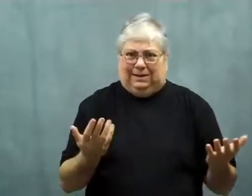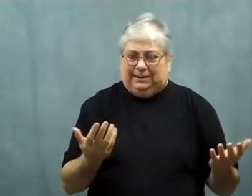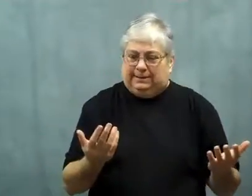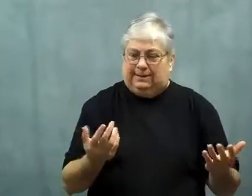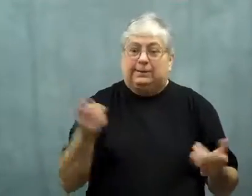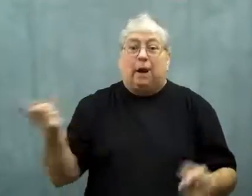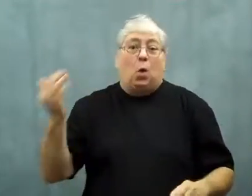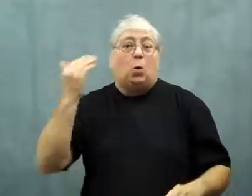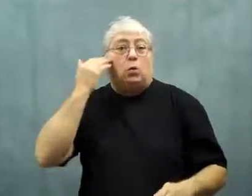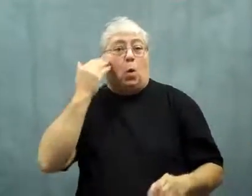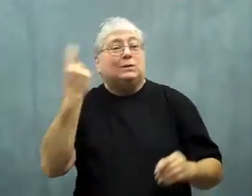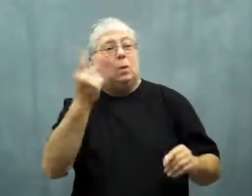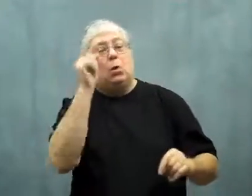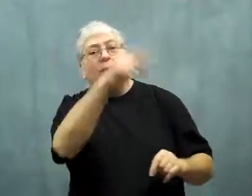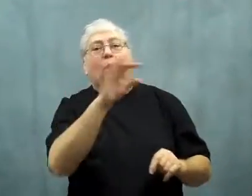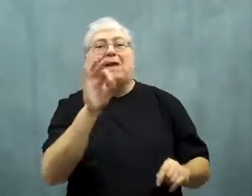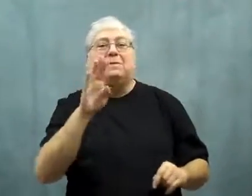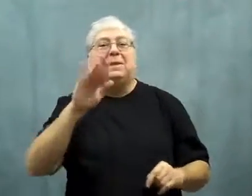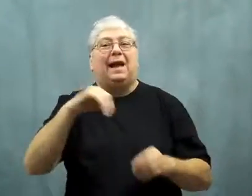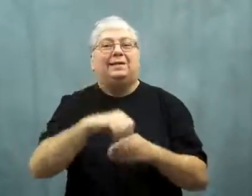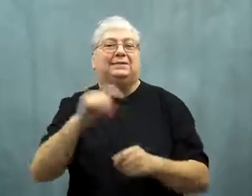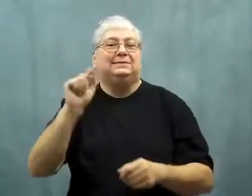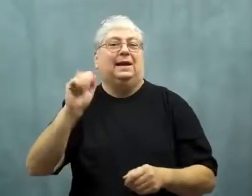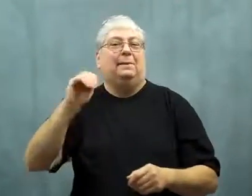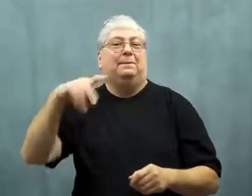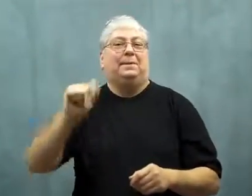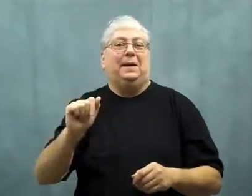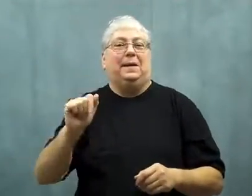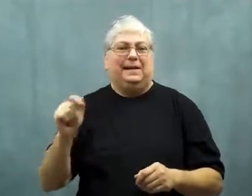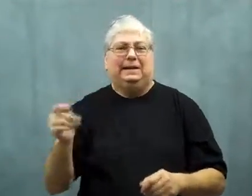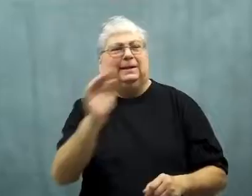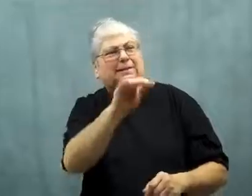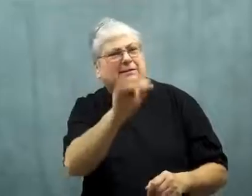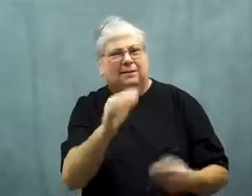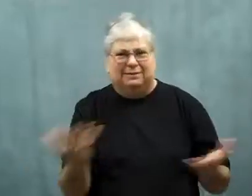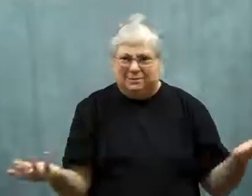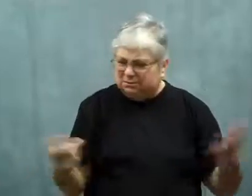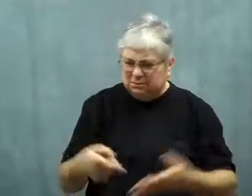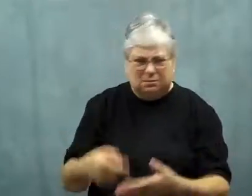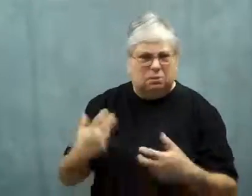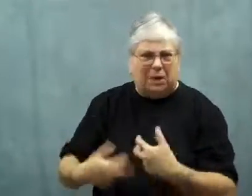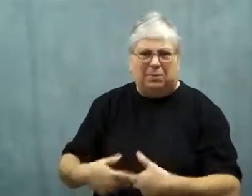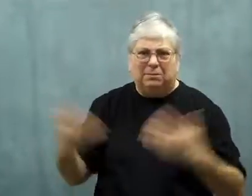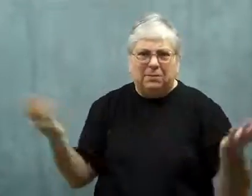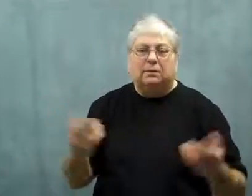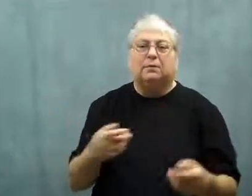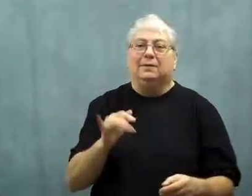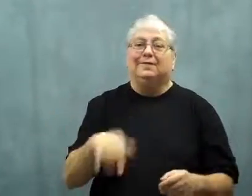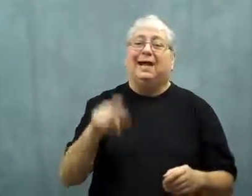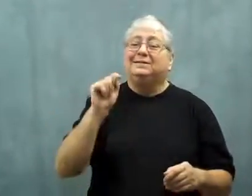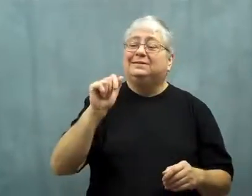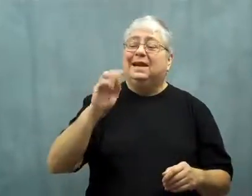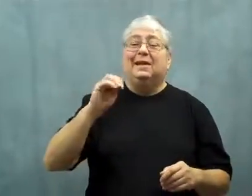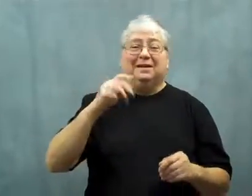She knew someone in the FBI in Tampa, and she reported it to him.